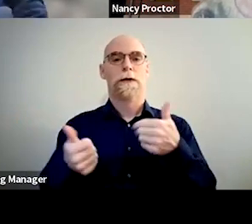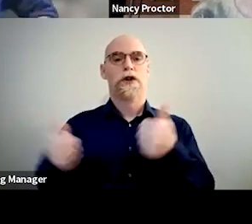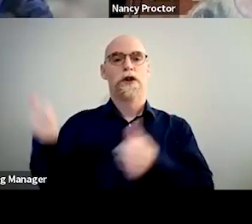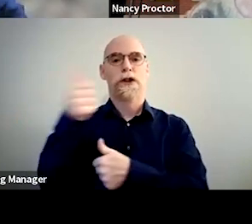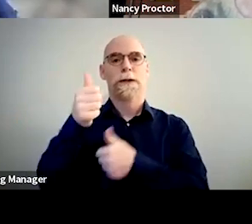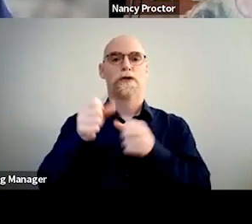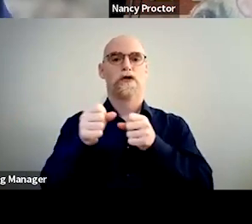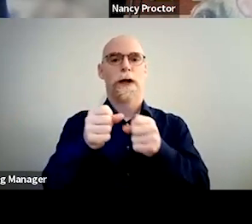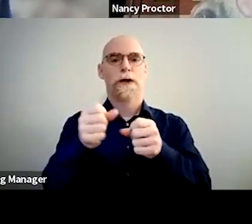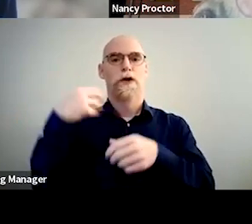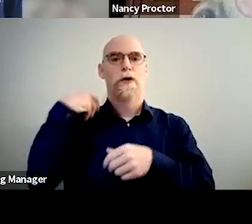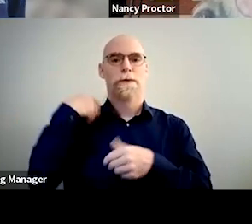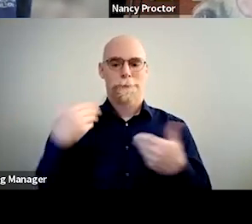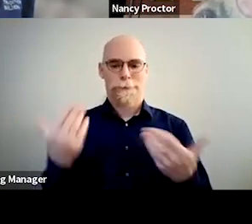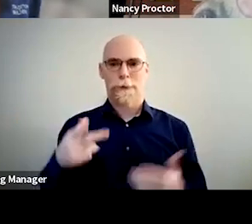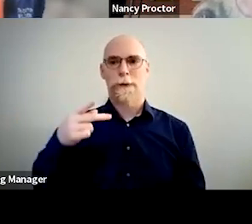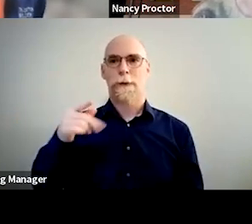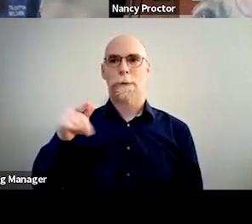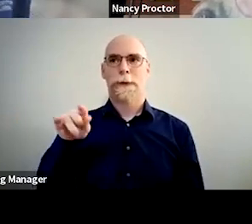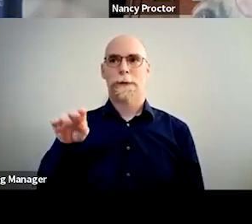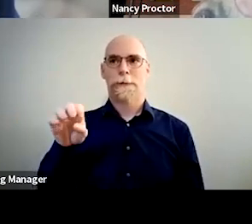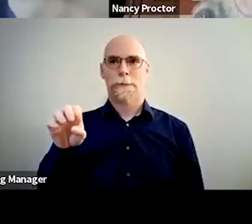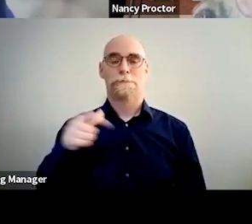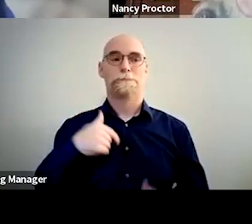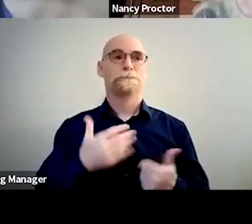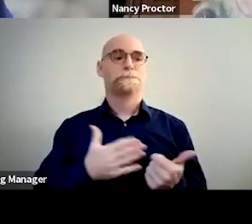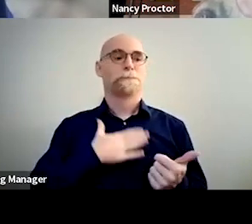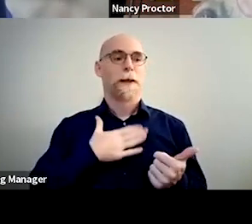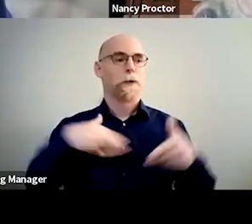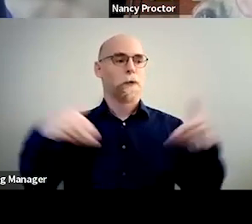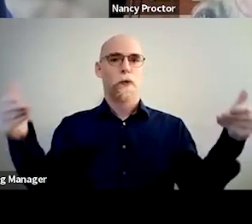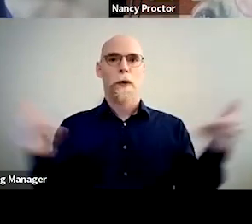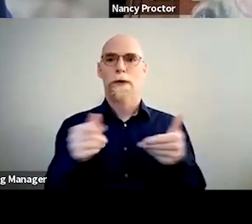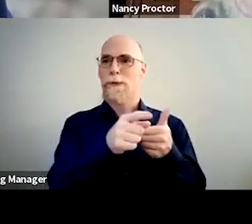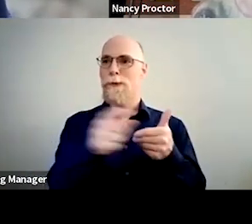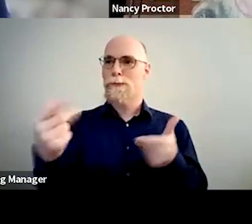it's my very great pleasure to welcome you all to this final talk in the (_Baltimore National Heritage)